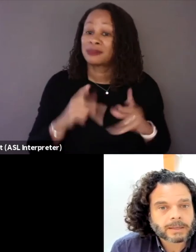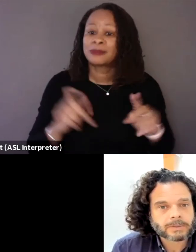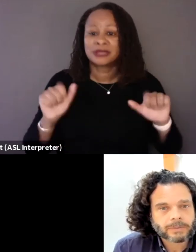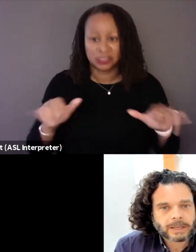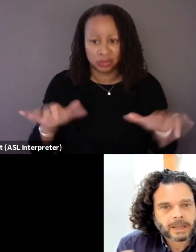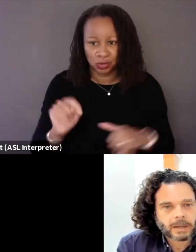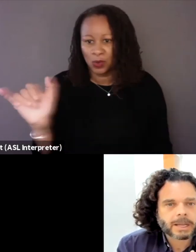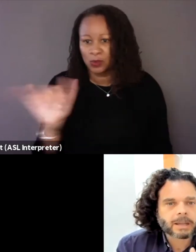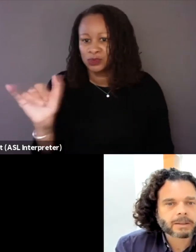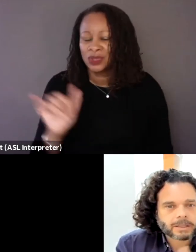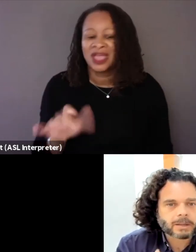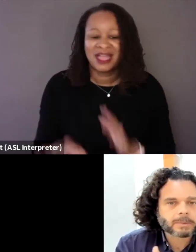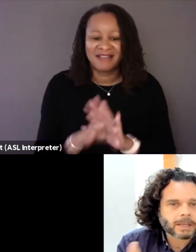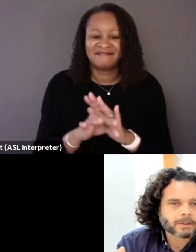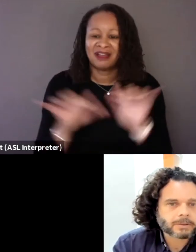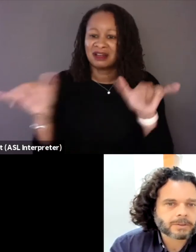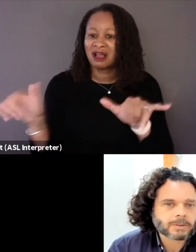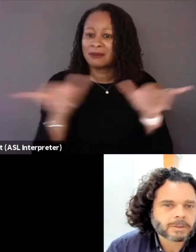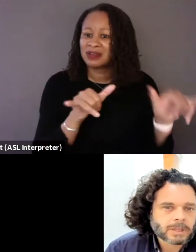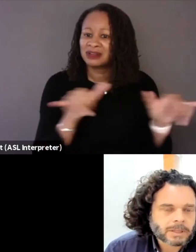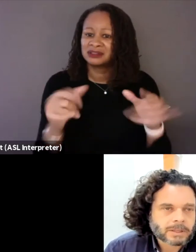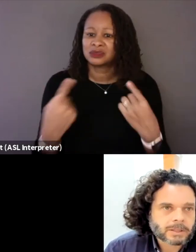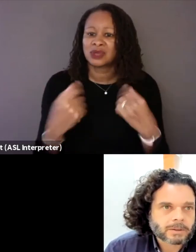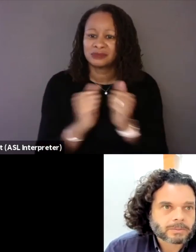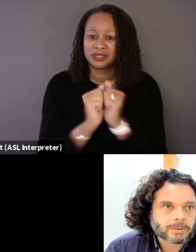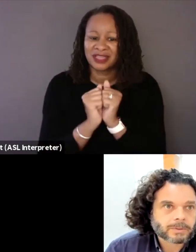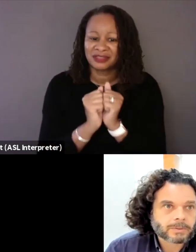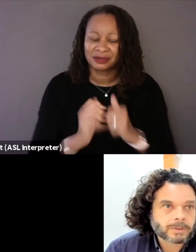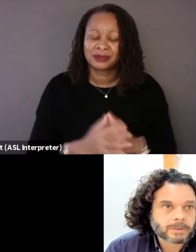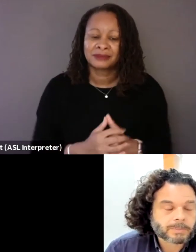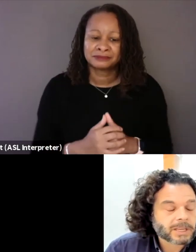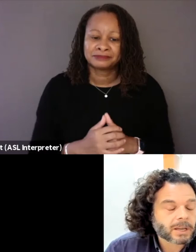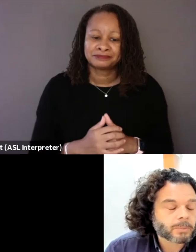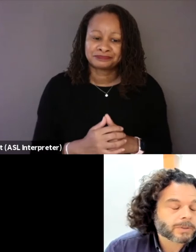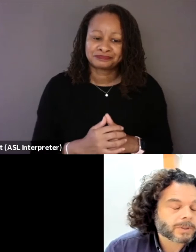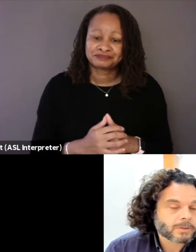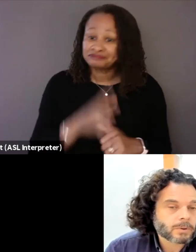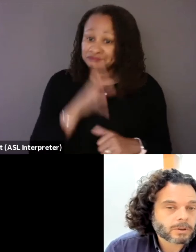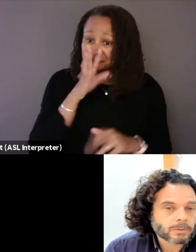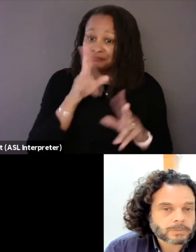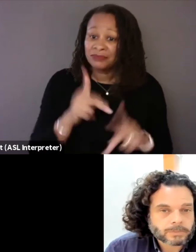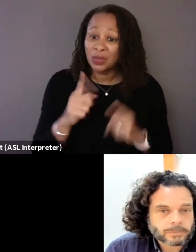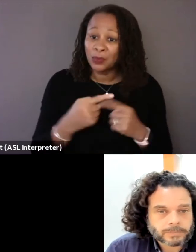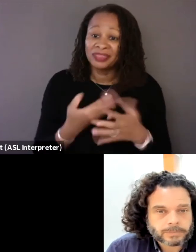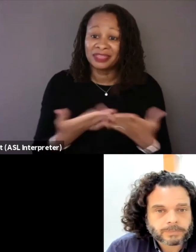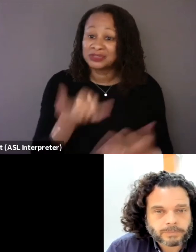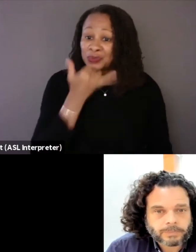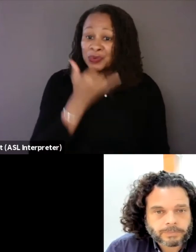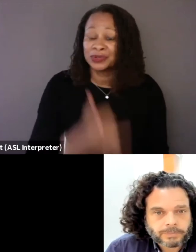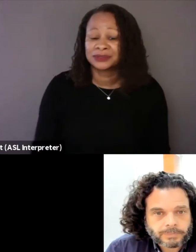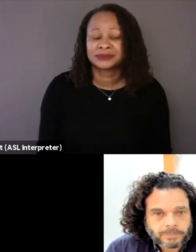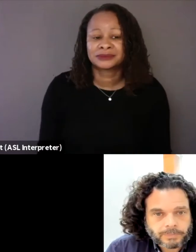and to find a commonality to come together to, you know, to, to speak up when things are wrong. Well, I didn't get a chance to ask you about